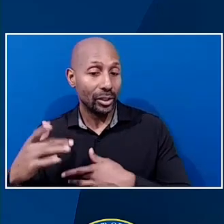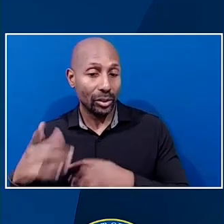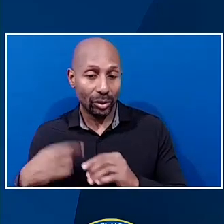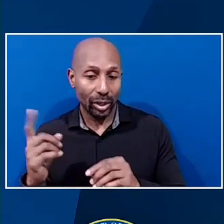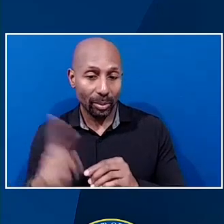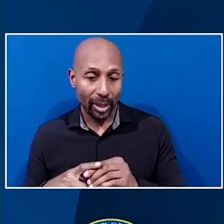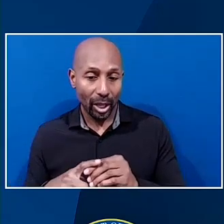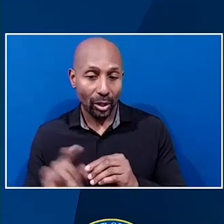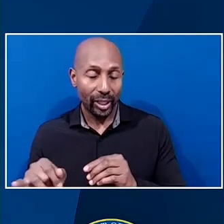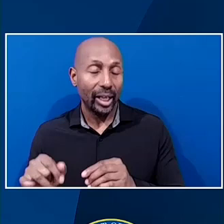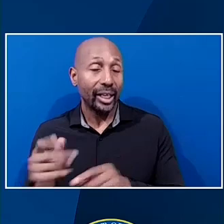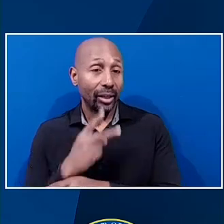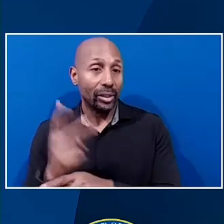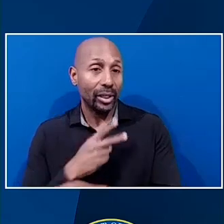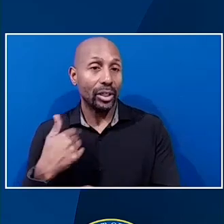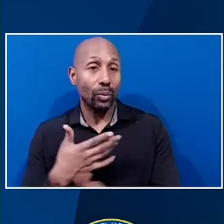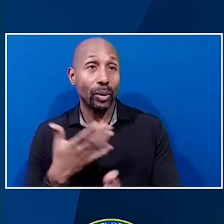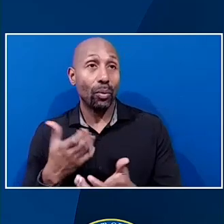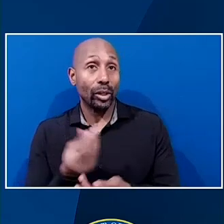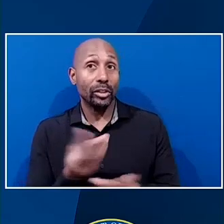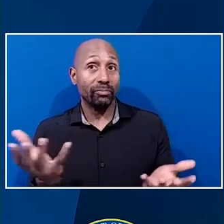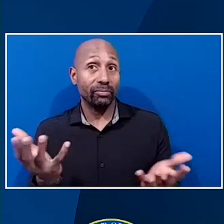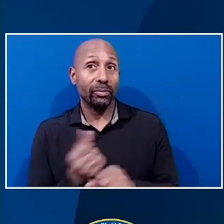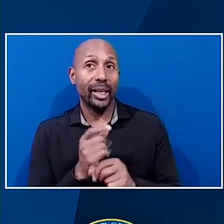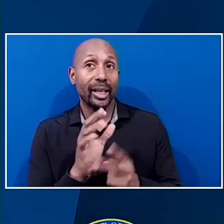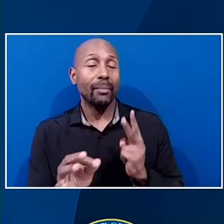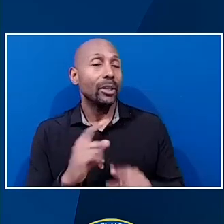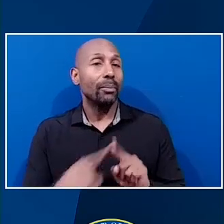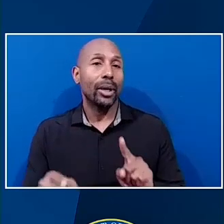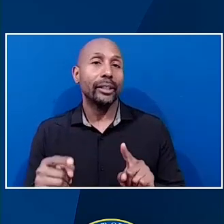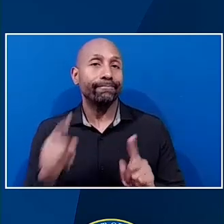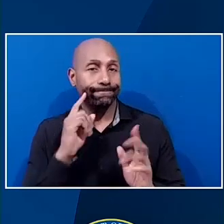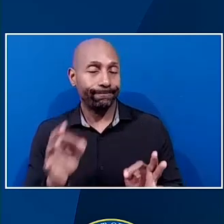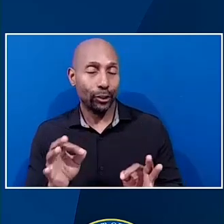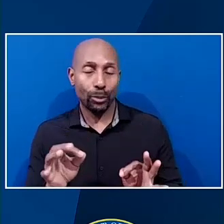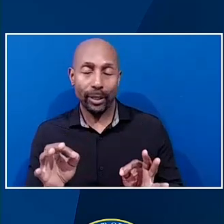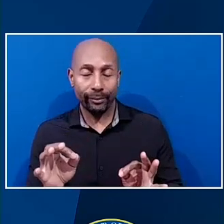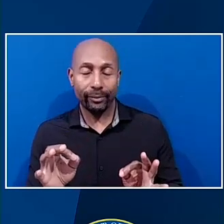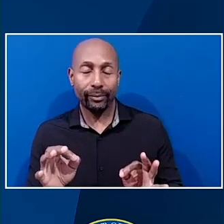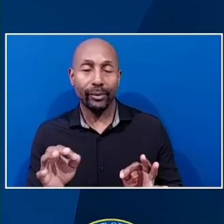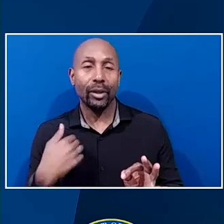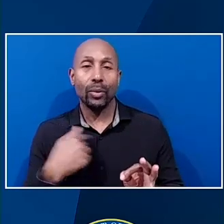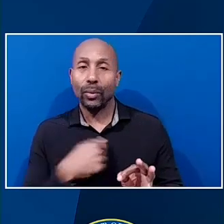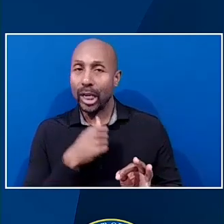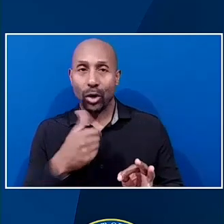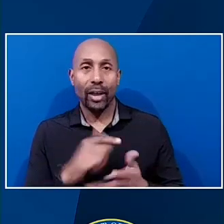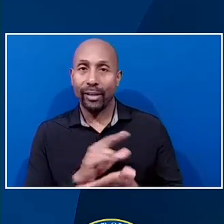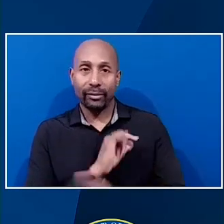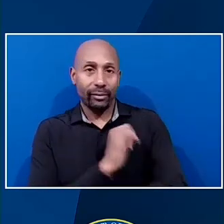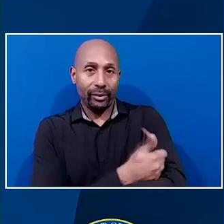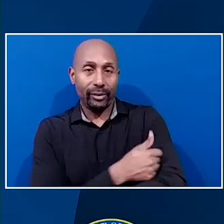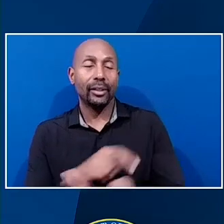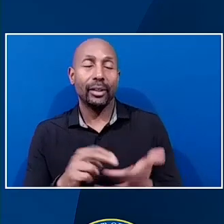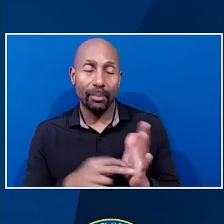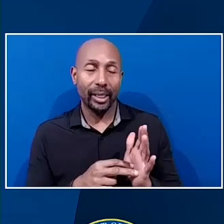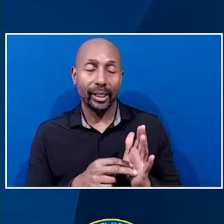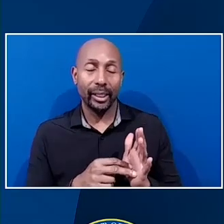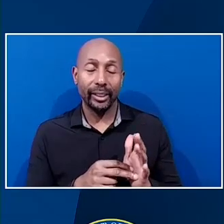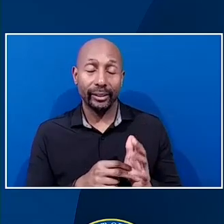we don't have the legal authority to do that. It's essentially an all-or-nothing proposition. Either we consider the student to be withdrawn in these